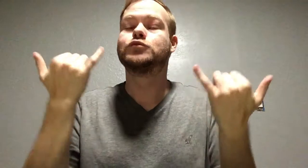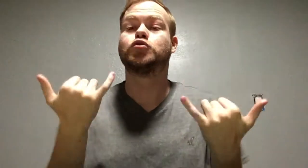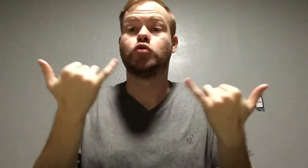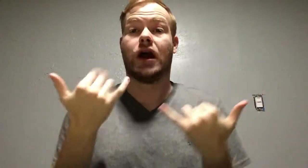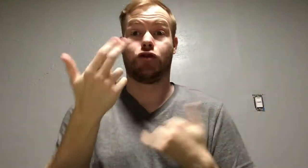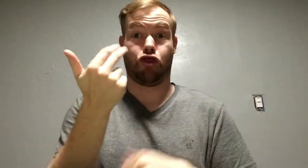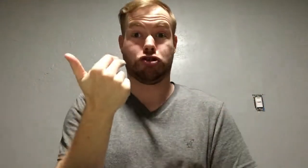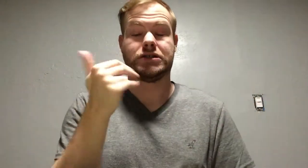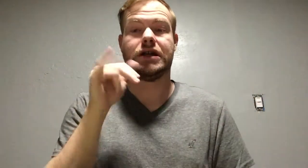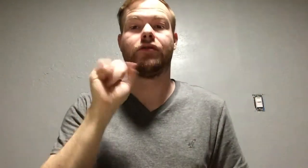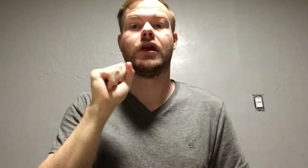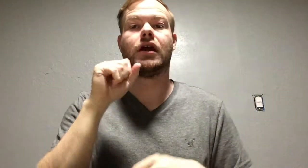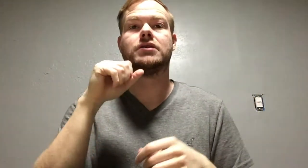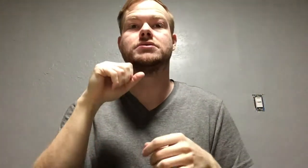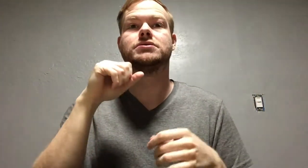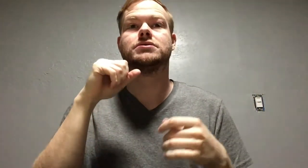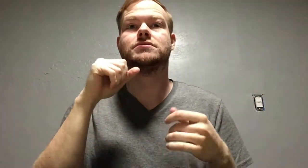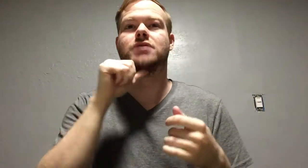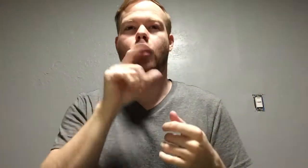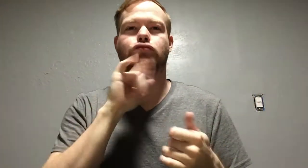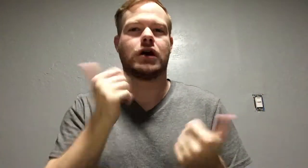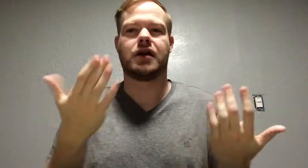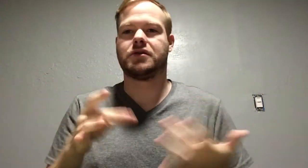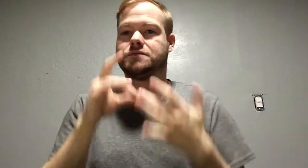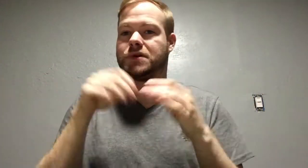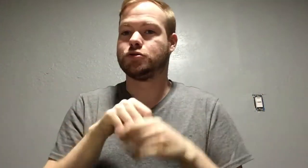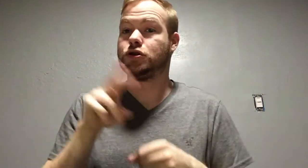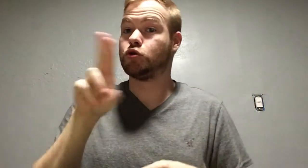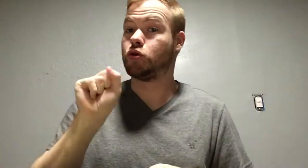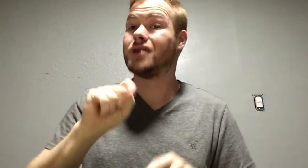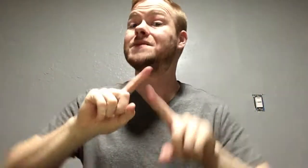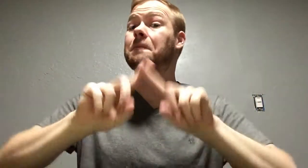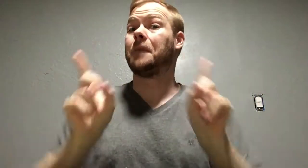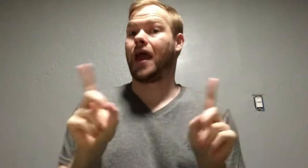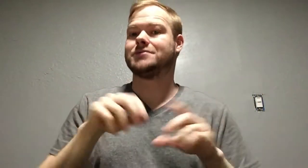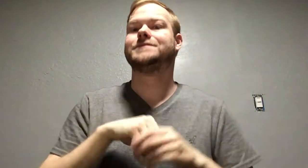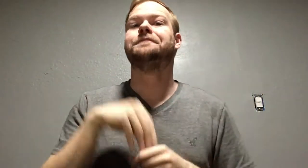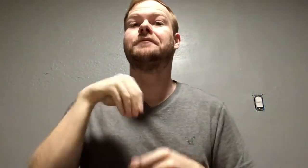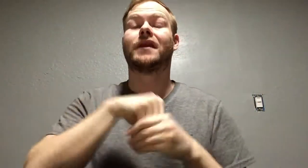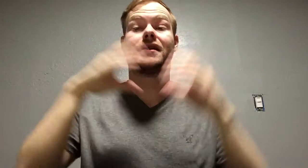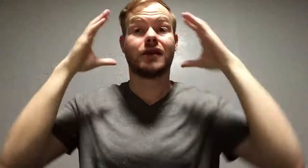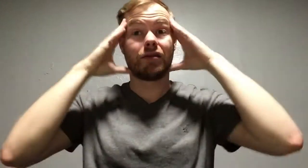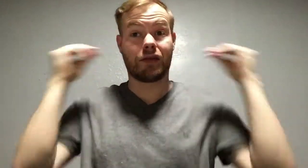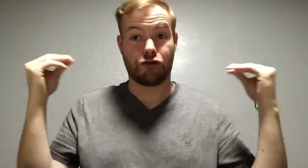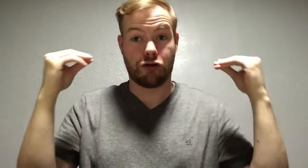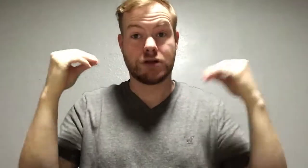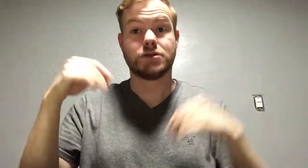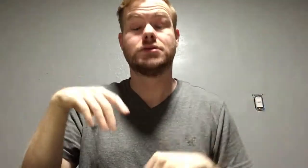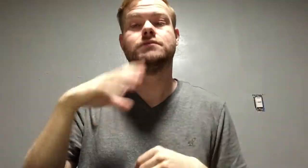Today is the 13th, it's not really anything special in the US, BUT it is in the Netherlands.